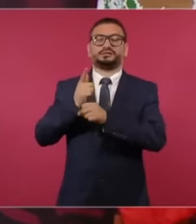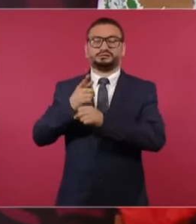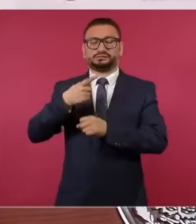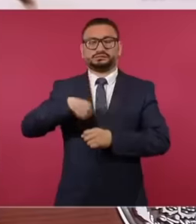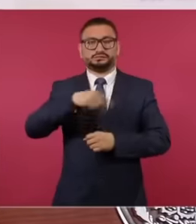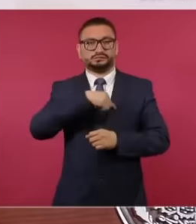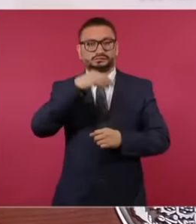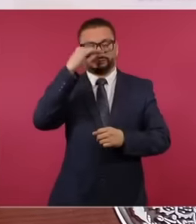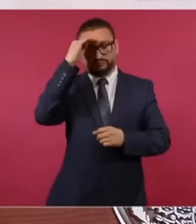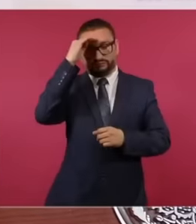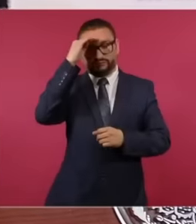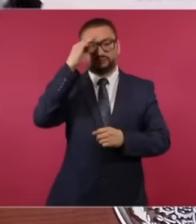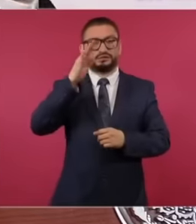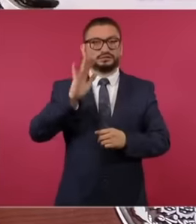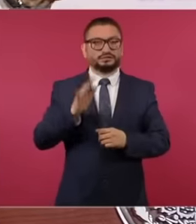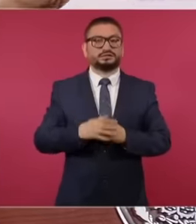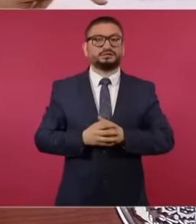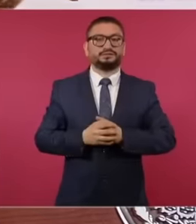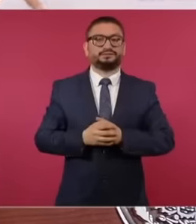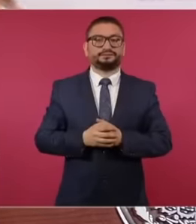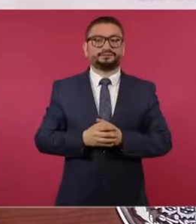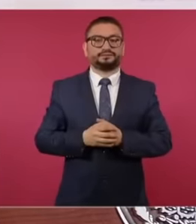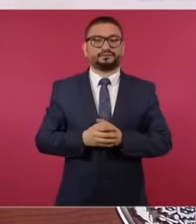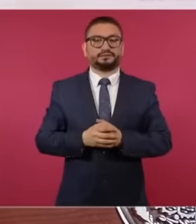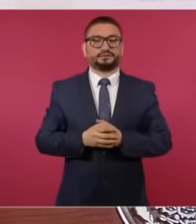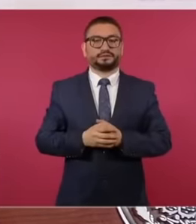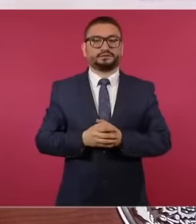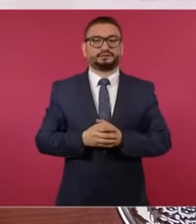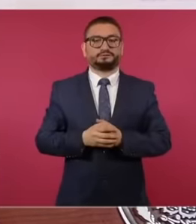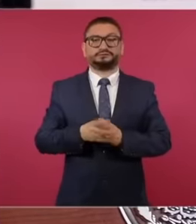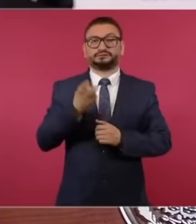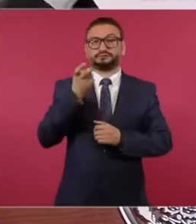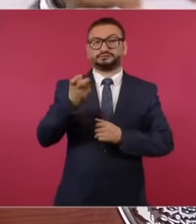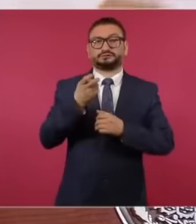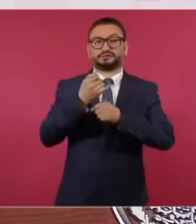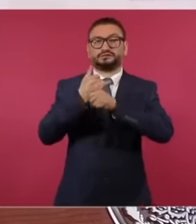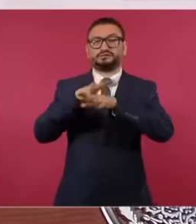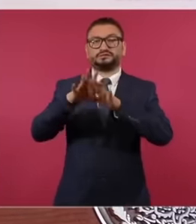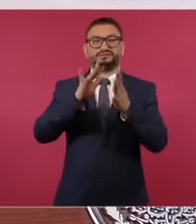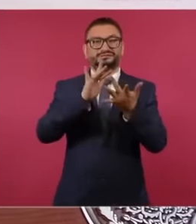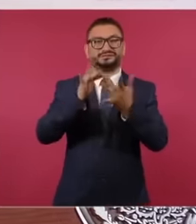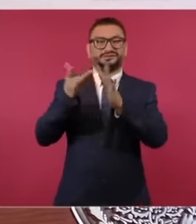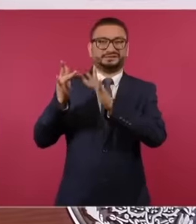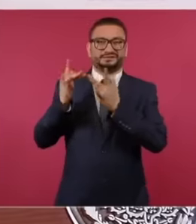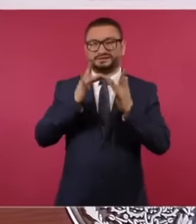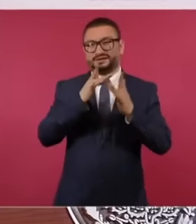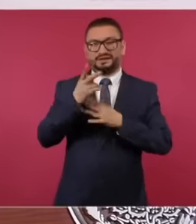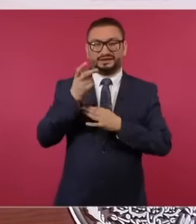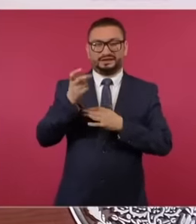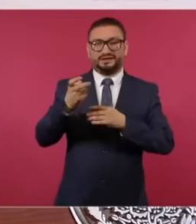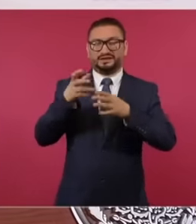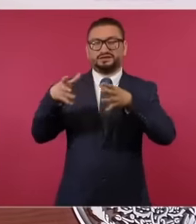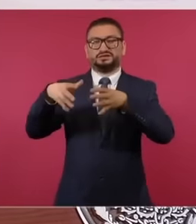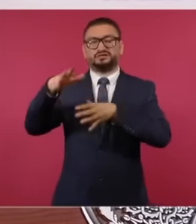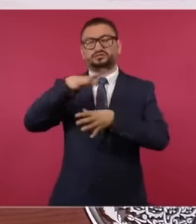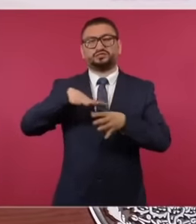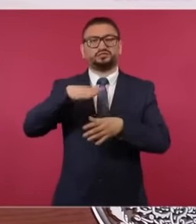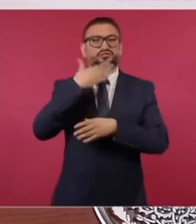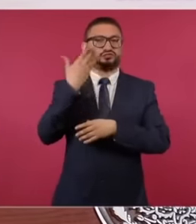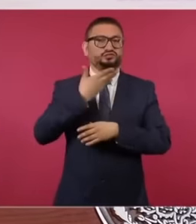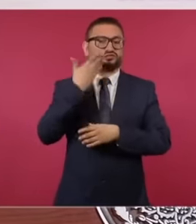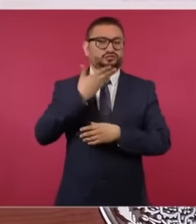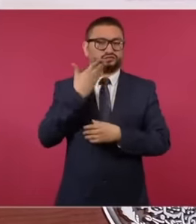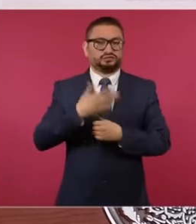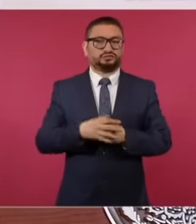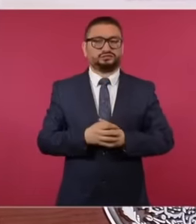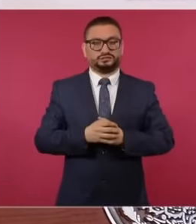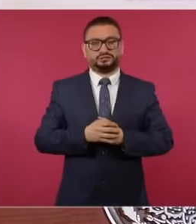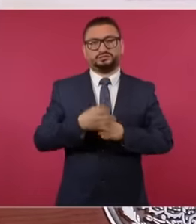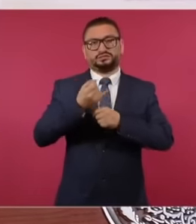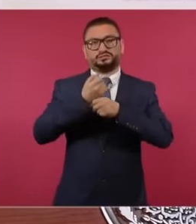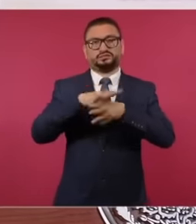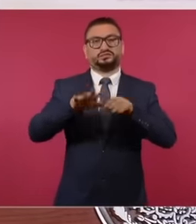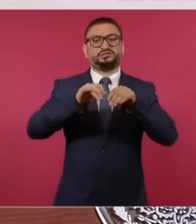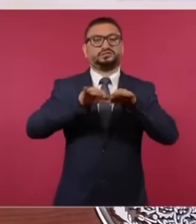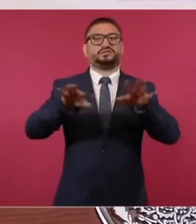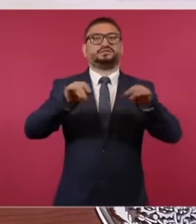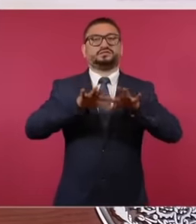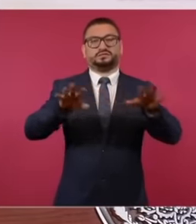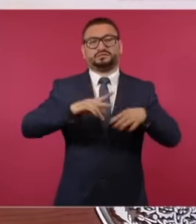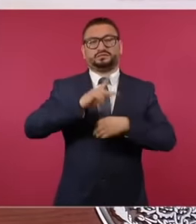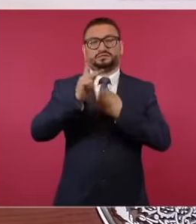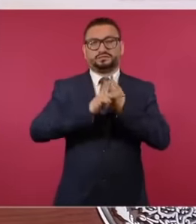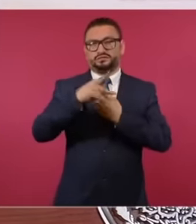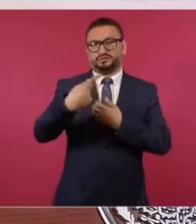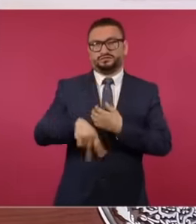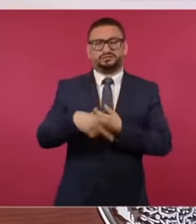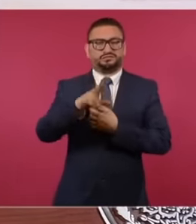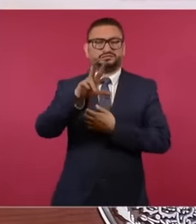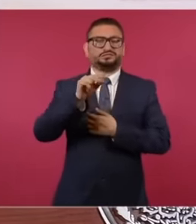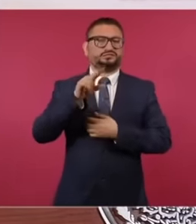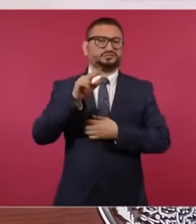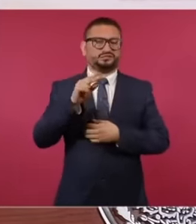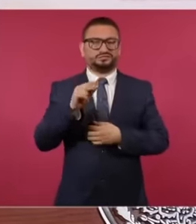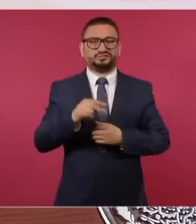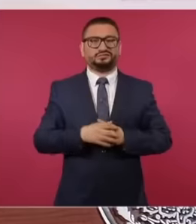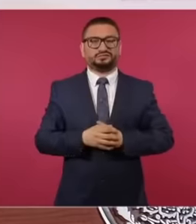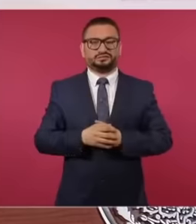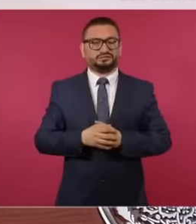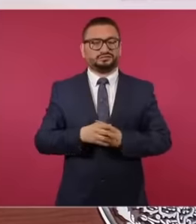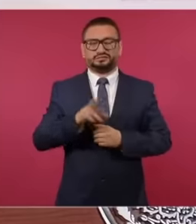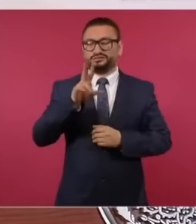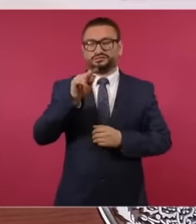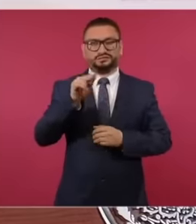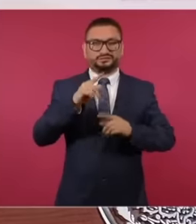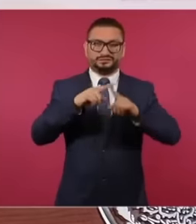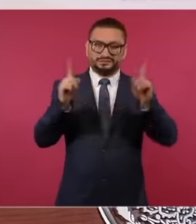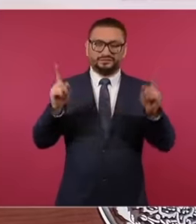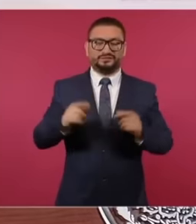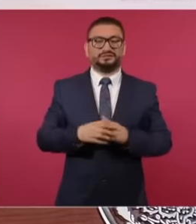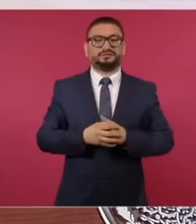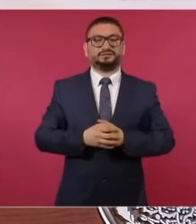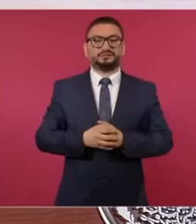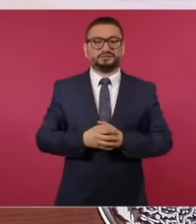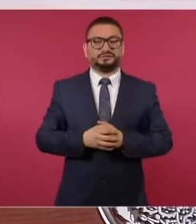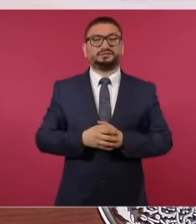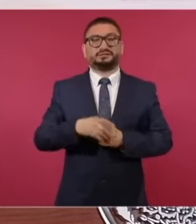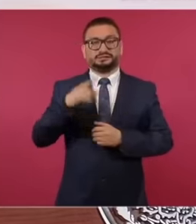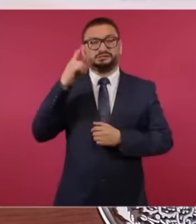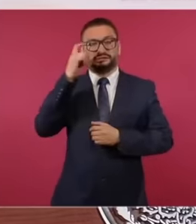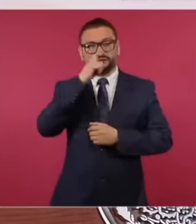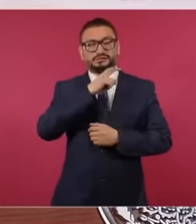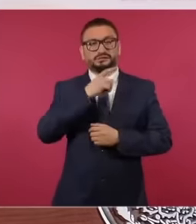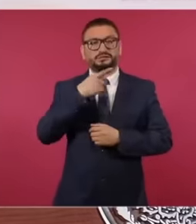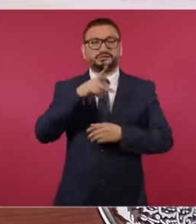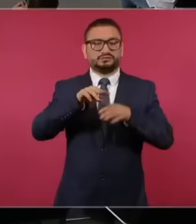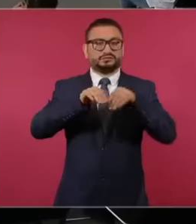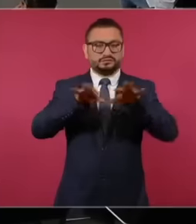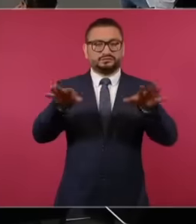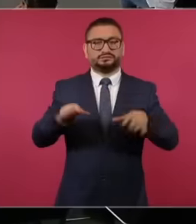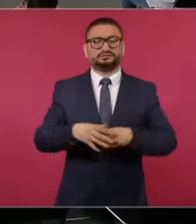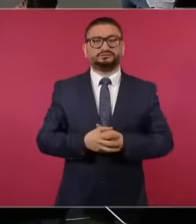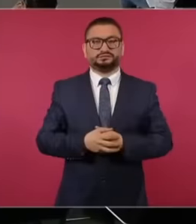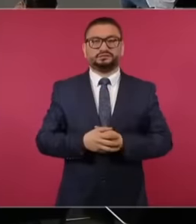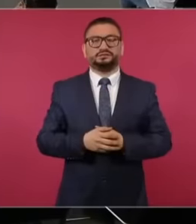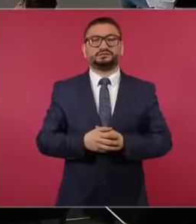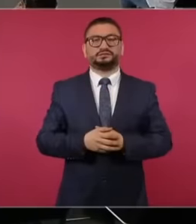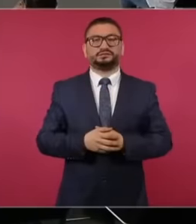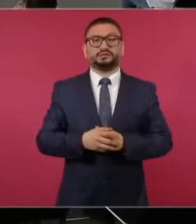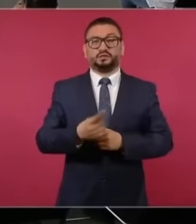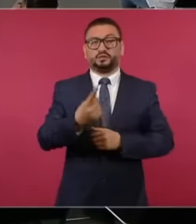that this is the Information Sphere of the country and no no it is not like that it costs a lot for information or